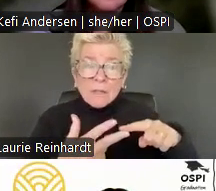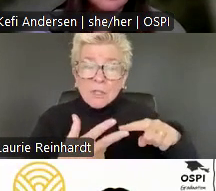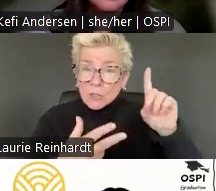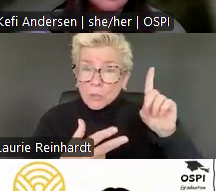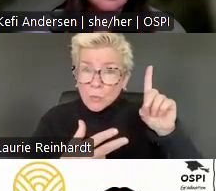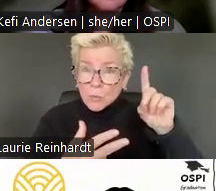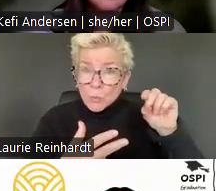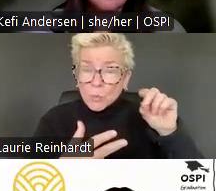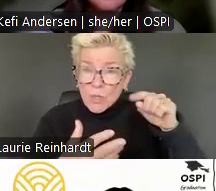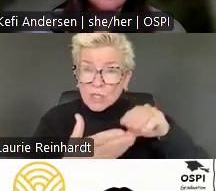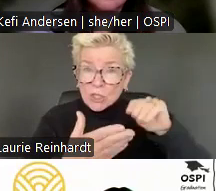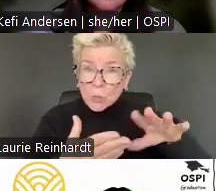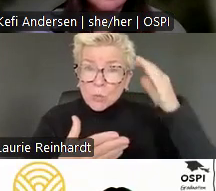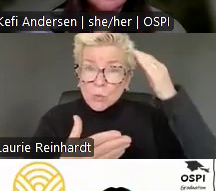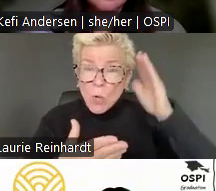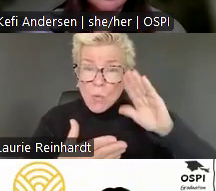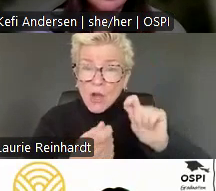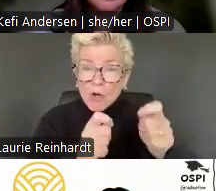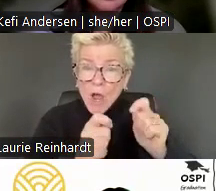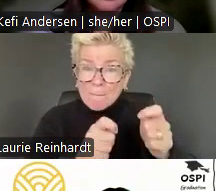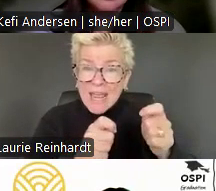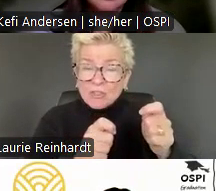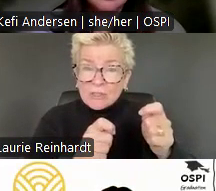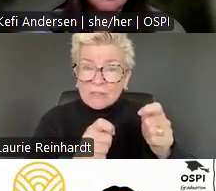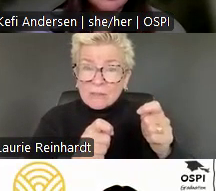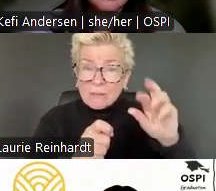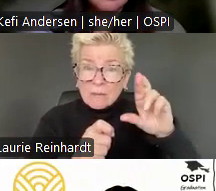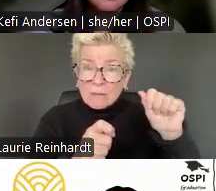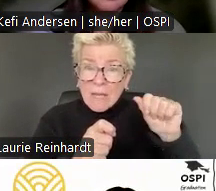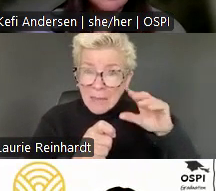to advocate for themselves when they know that there might be something missing,